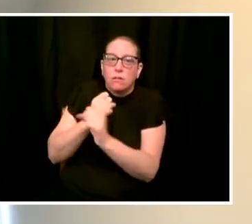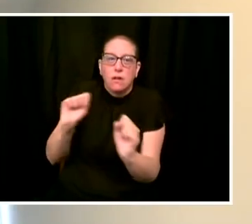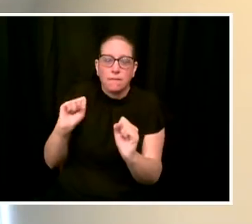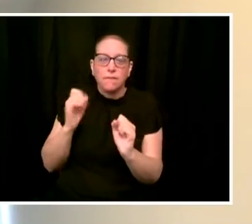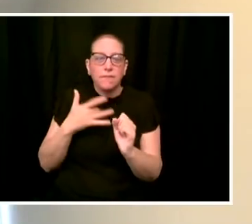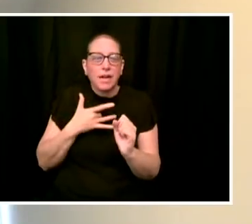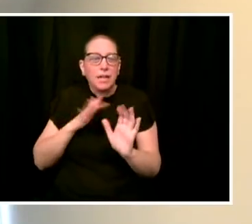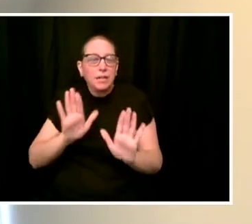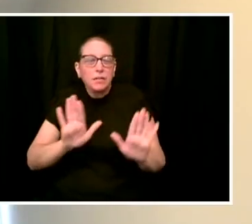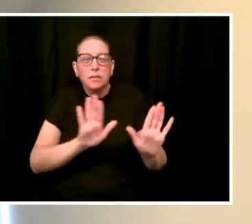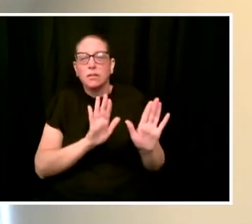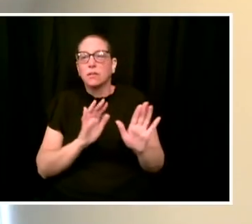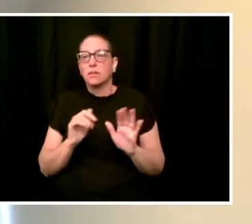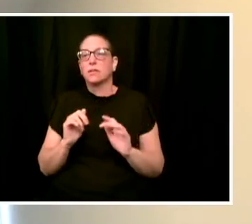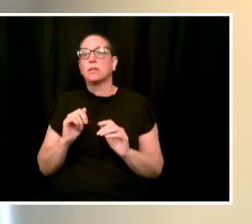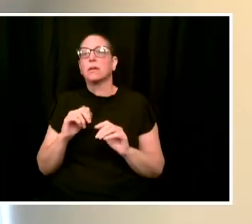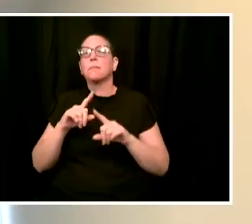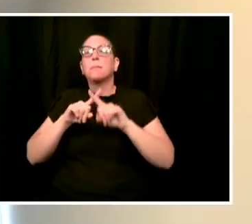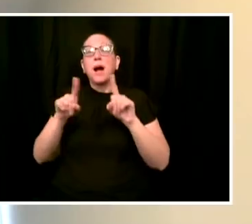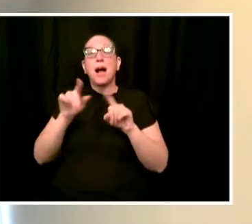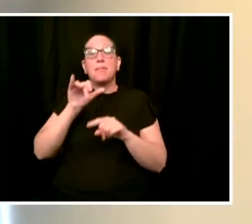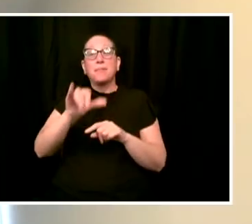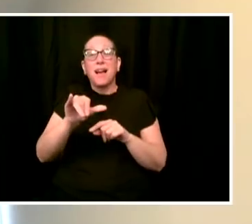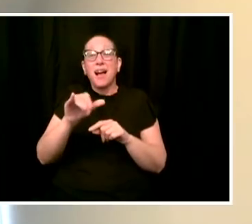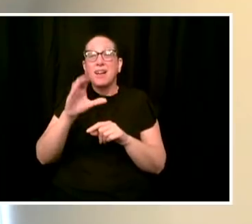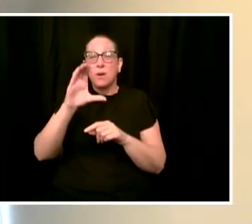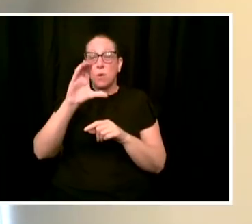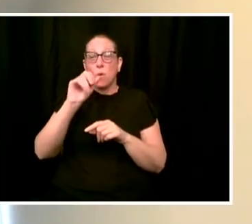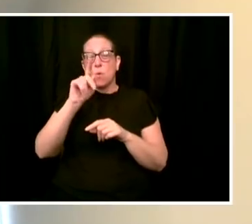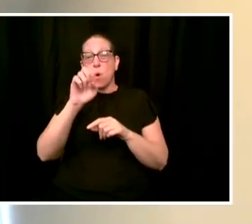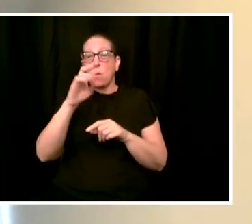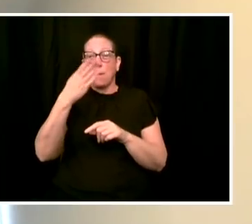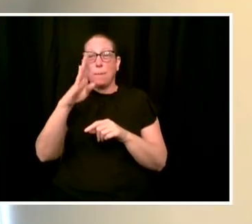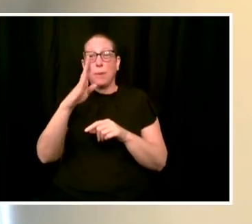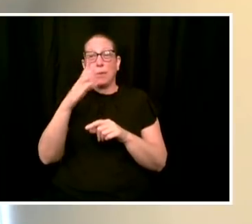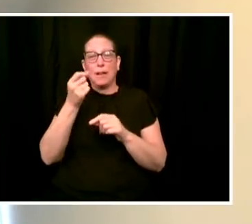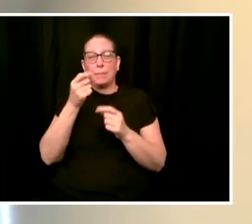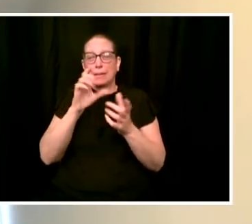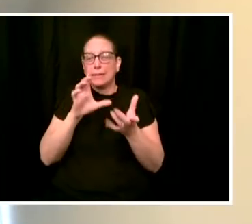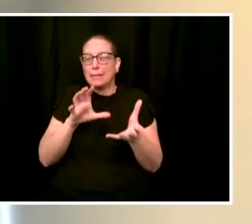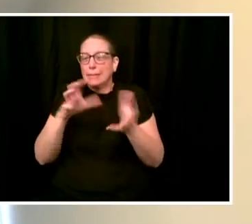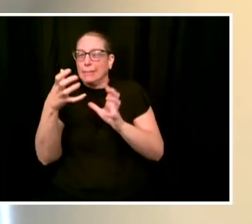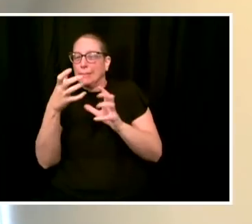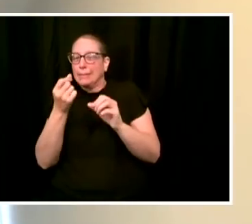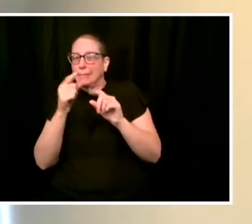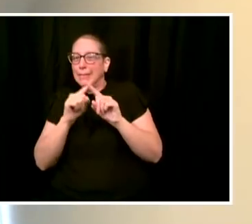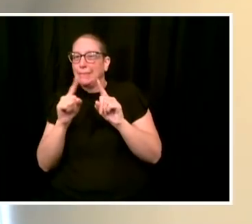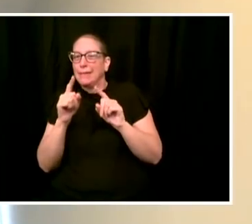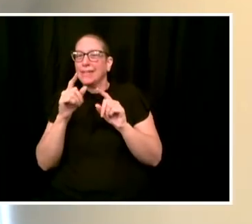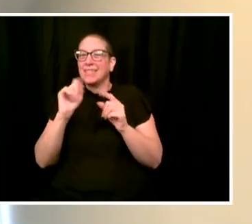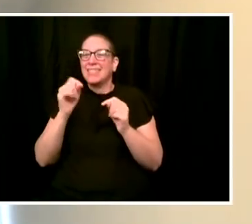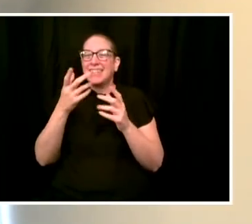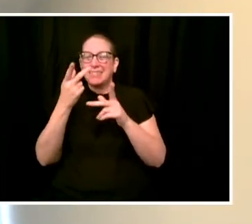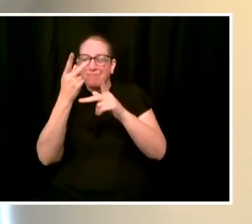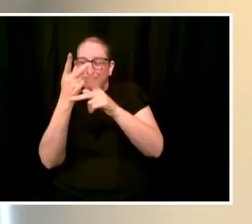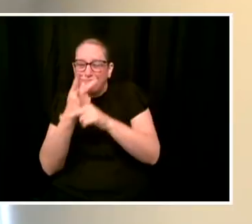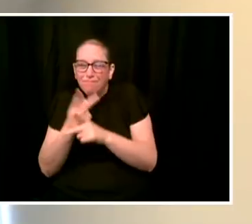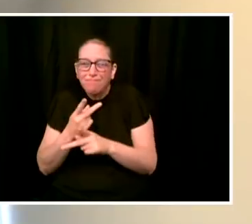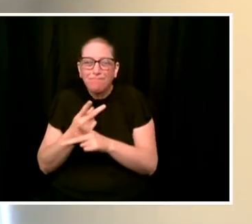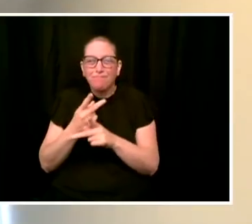WODUL BEMICONG IN FOR ONE OR TWO NIGHTS, SO WE HAD TO SOURCE OUT THE BACK AND FORTH AN DWE WILL BE